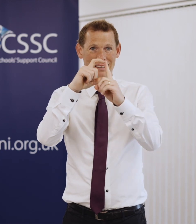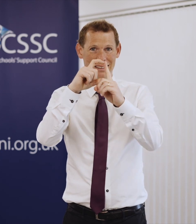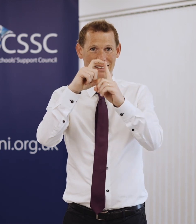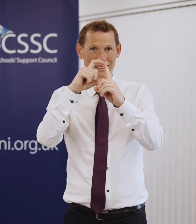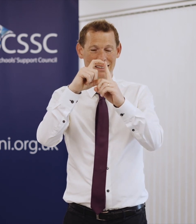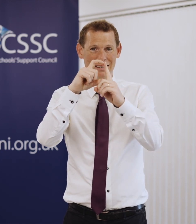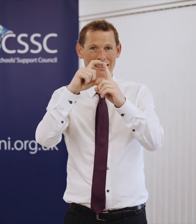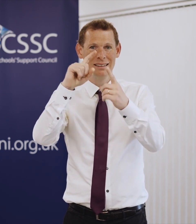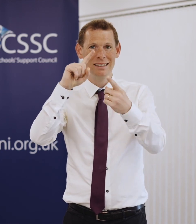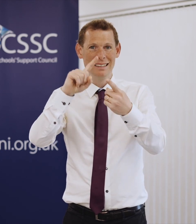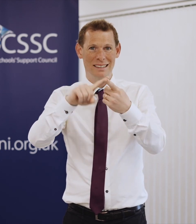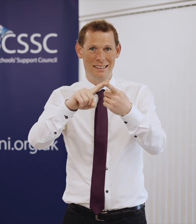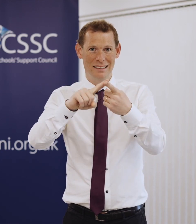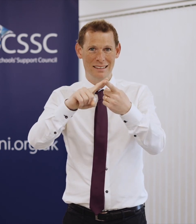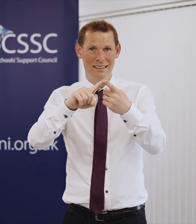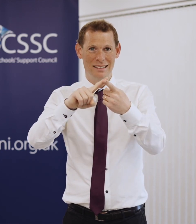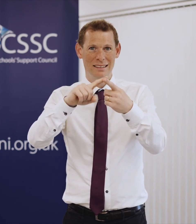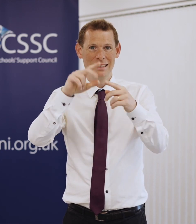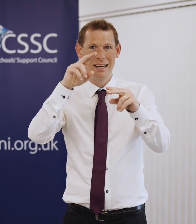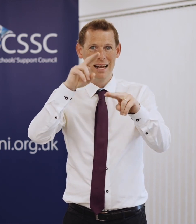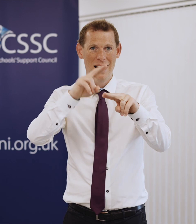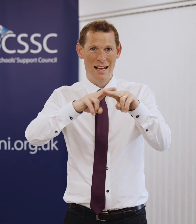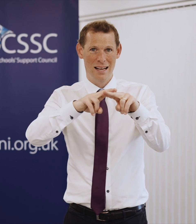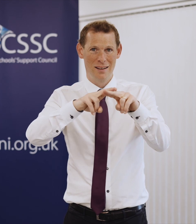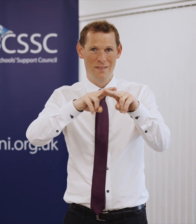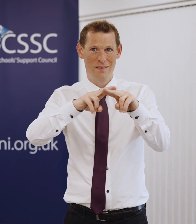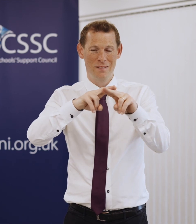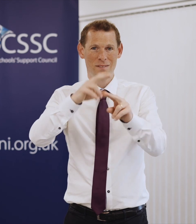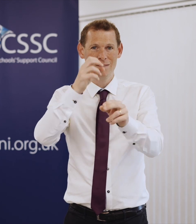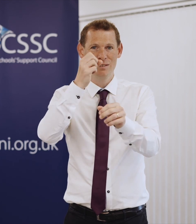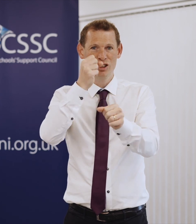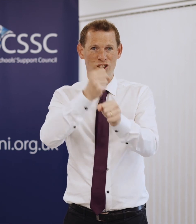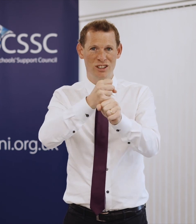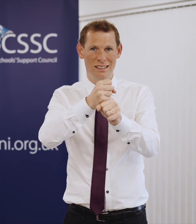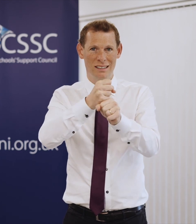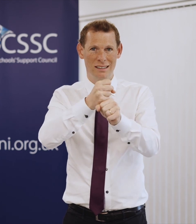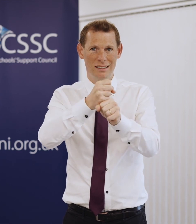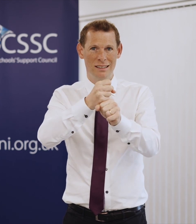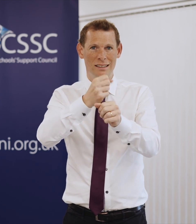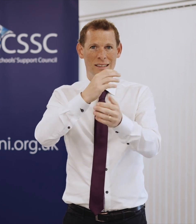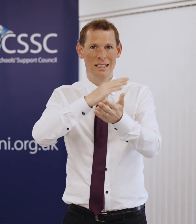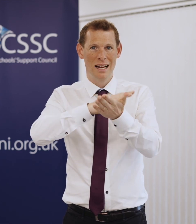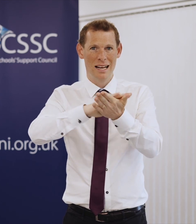D E F G